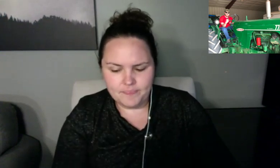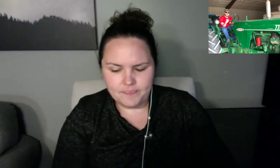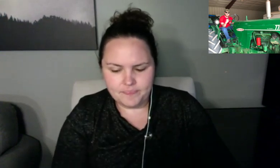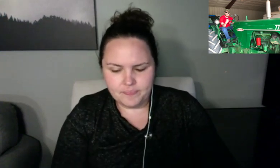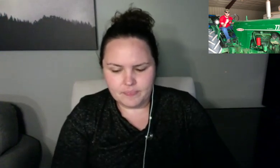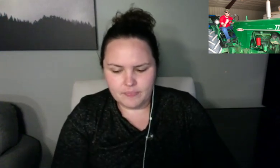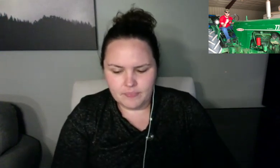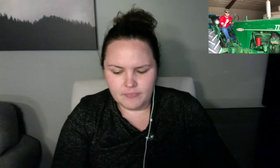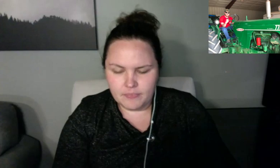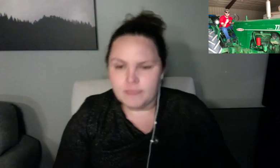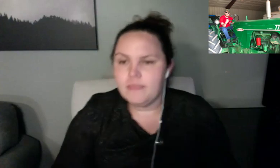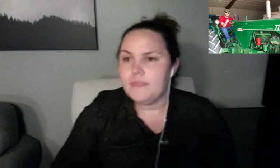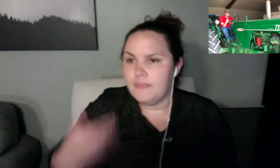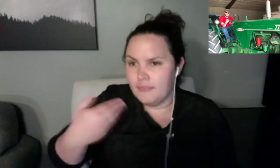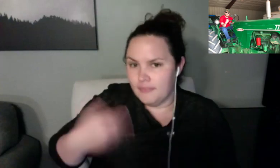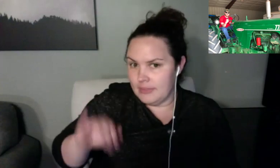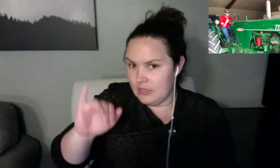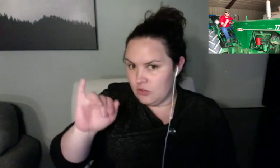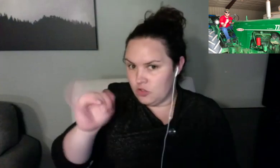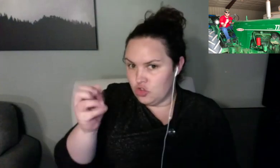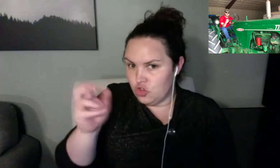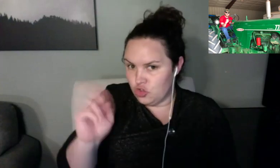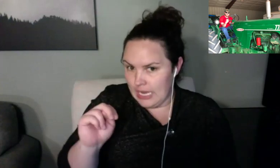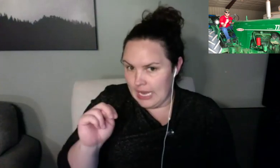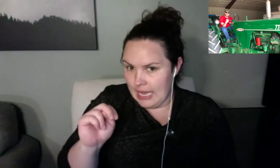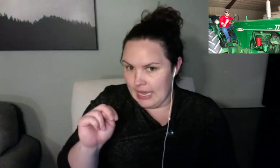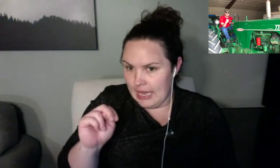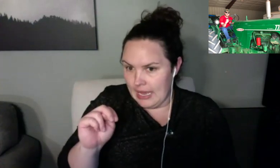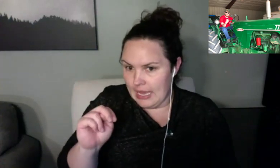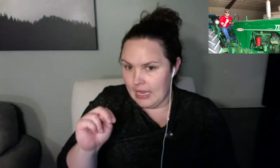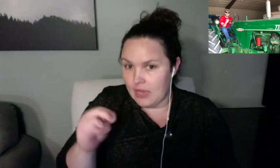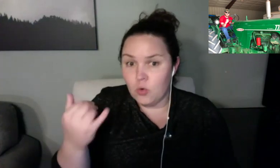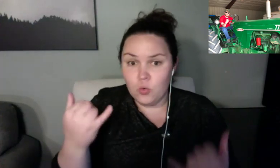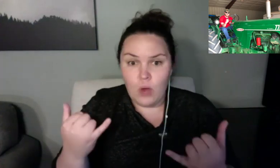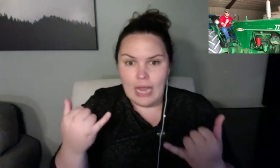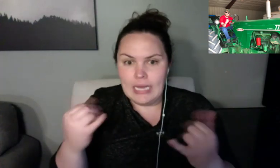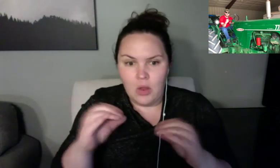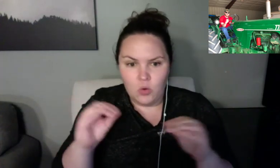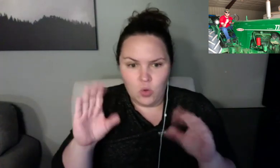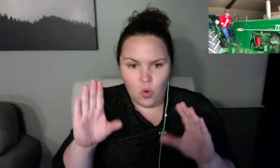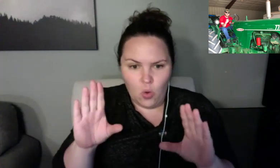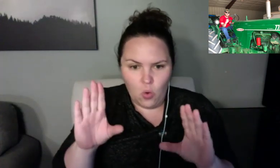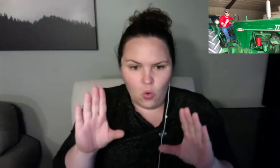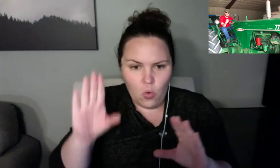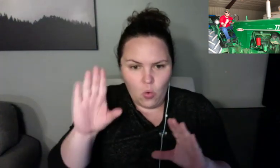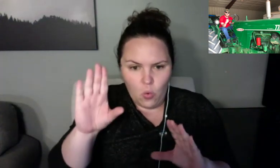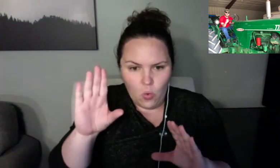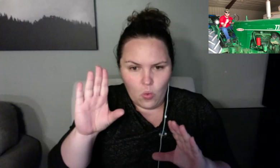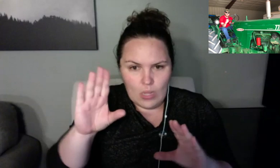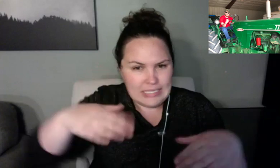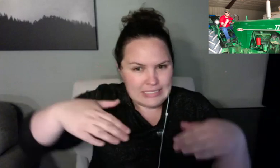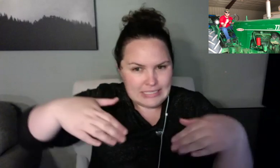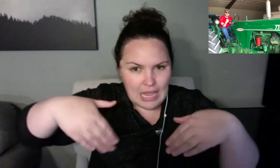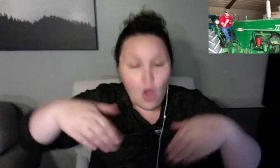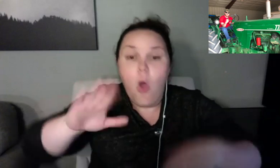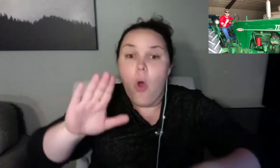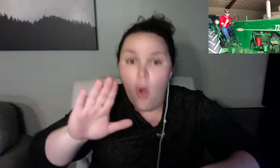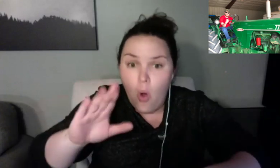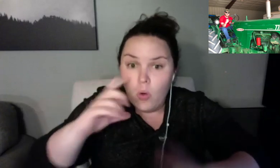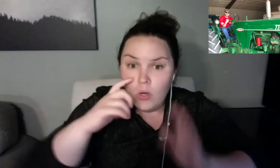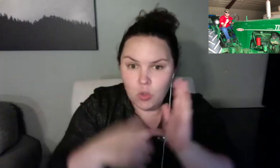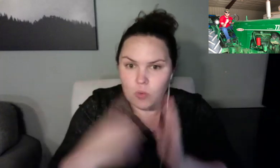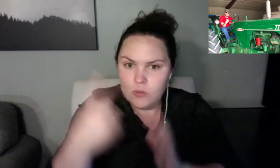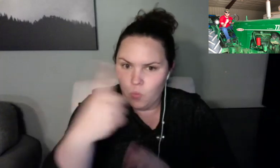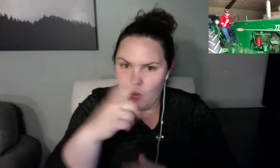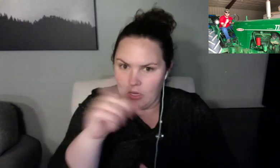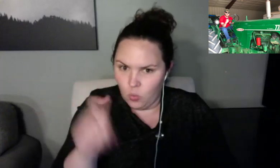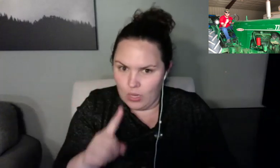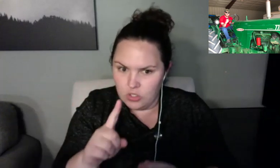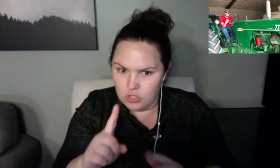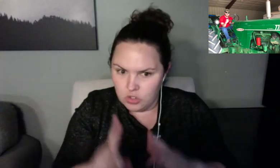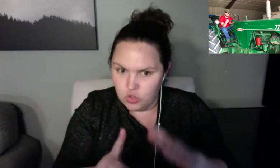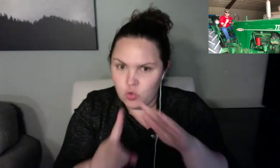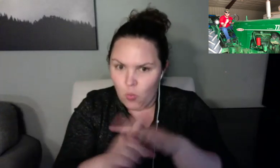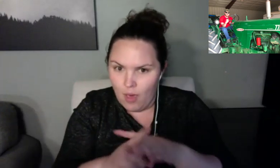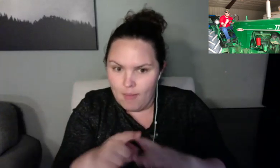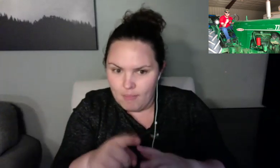Jen: This is Jen. There are no hands raised or questions yet. Oh, I see one question in the chat.